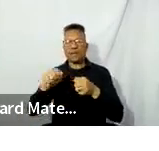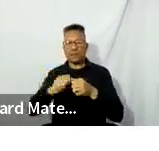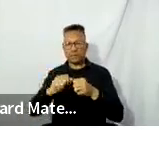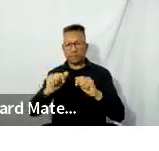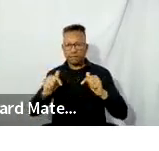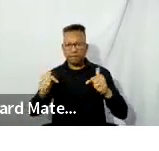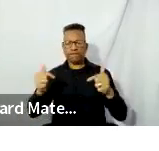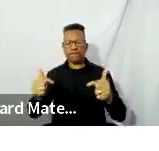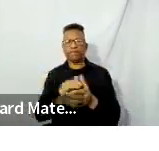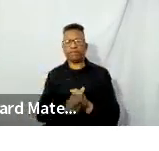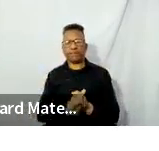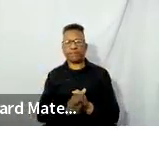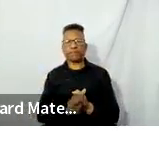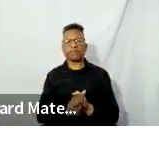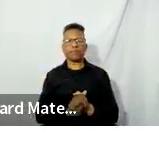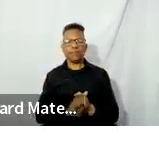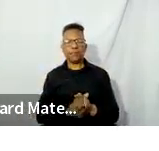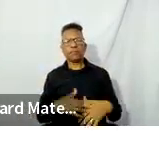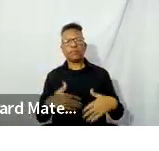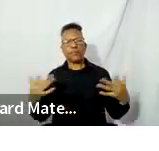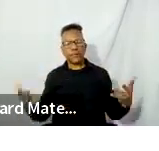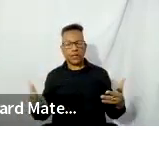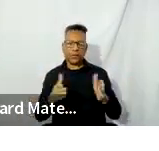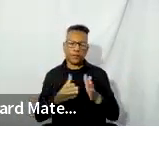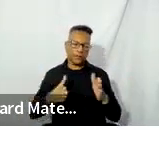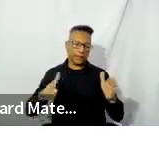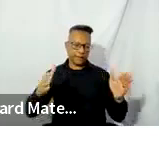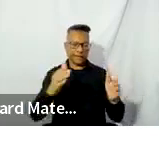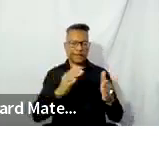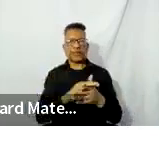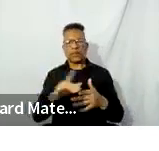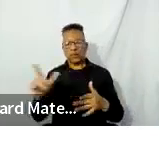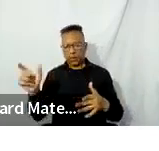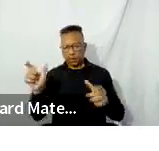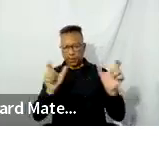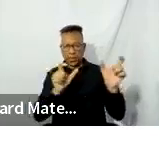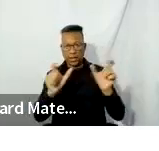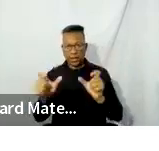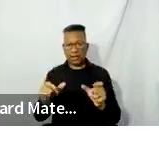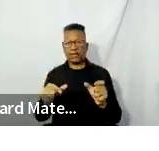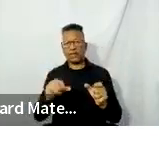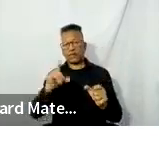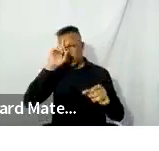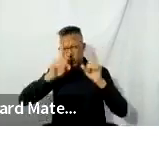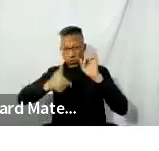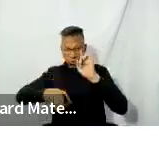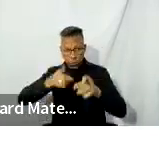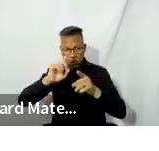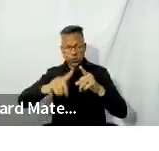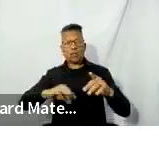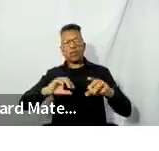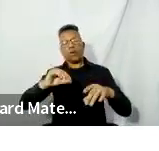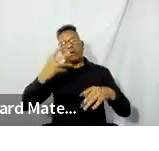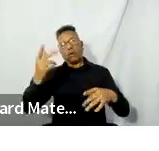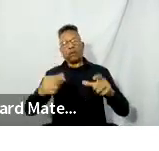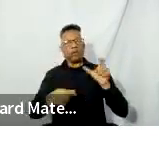via the internalization and self-direct rection of of commanding words I or words behind